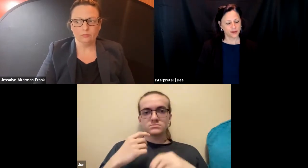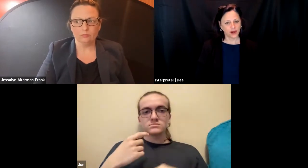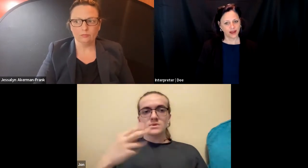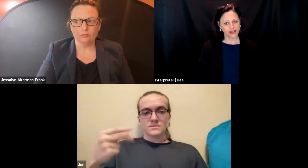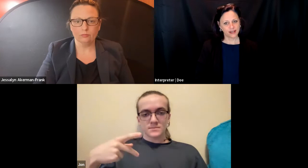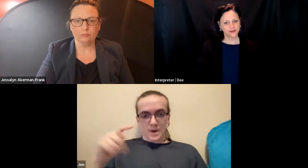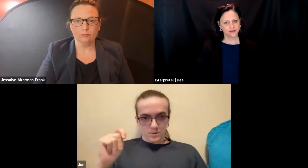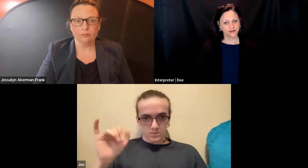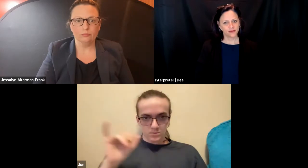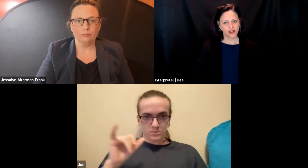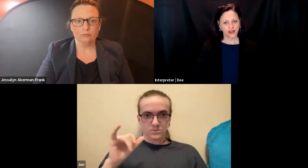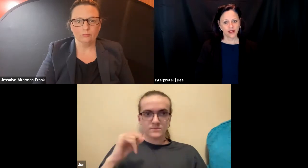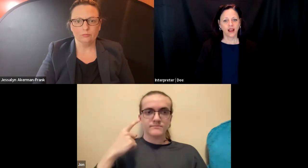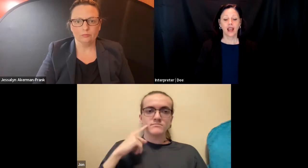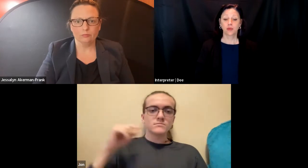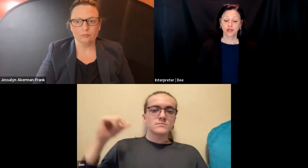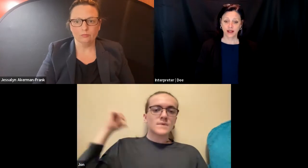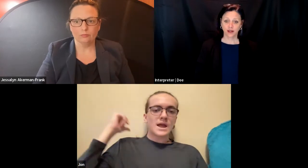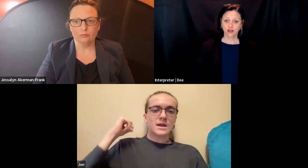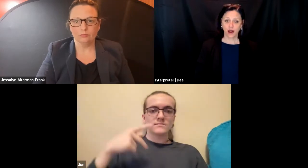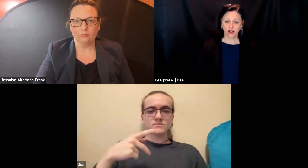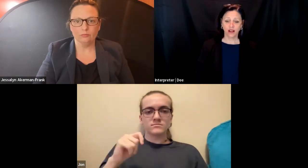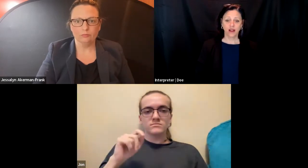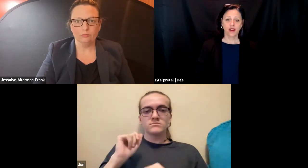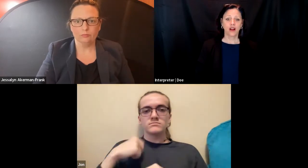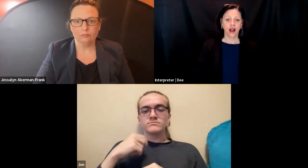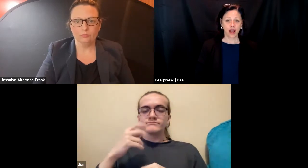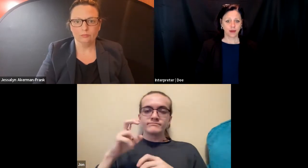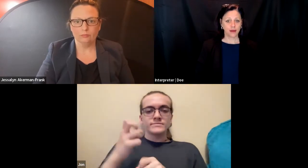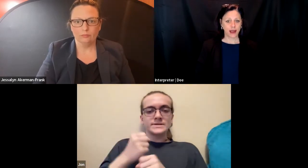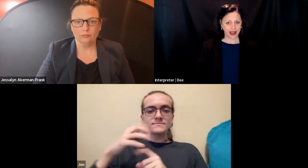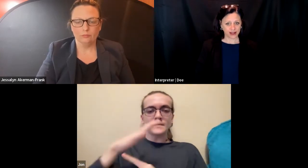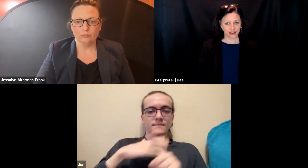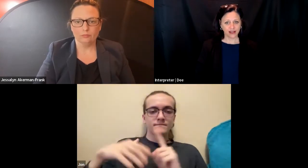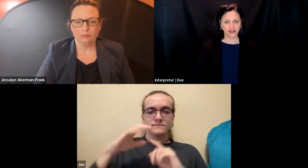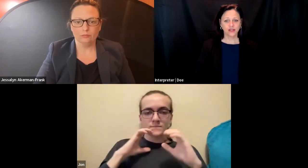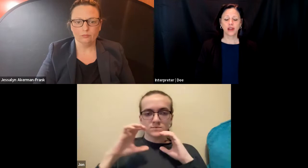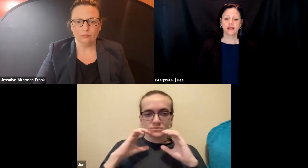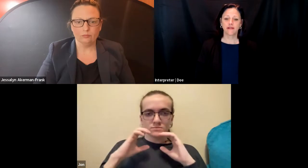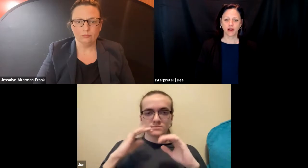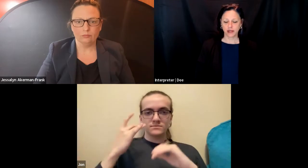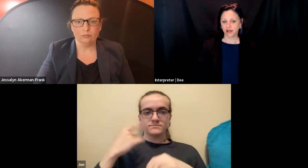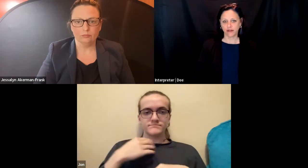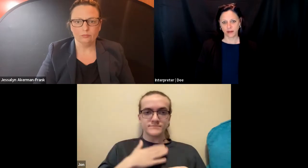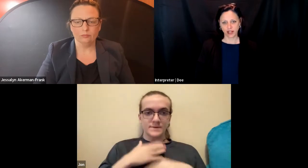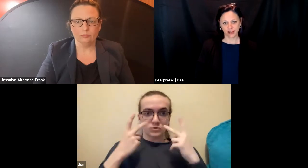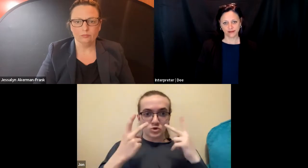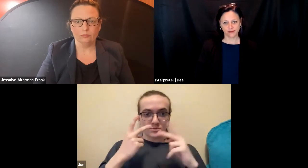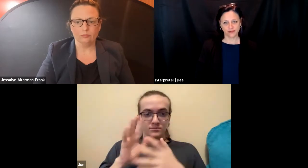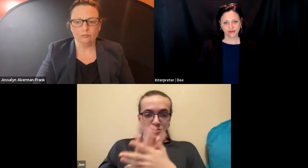Jon: Jon here. I typically use ASL to communicate.